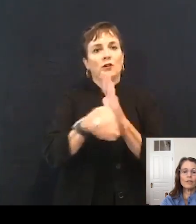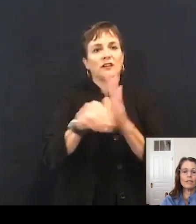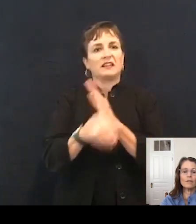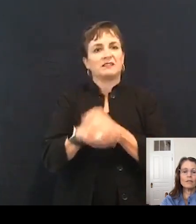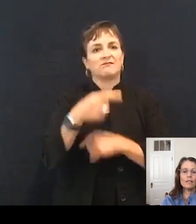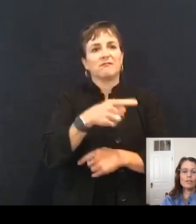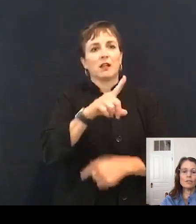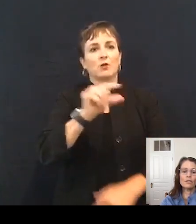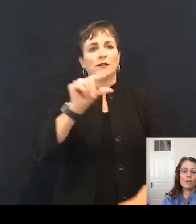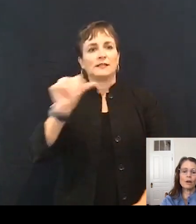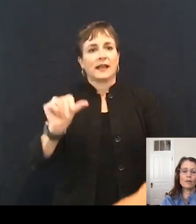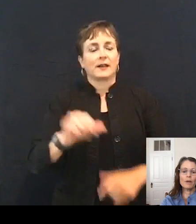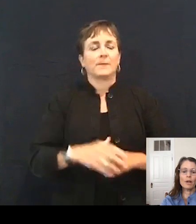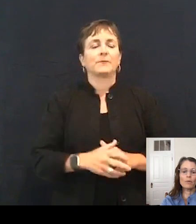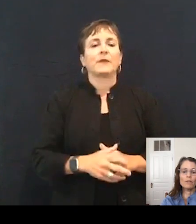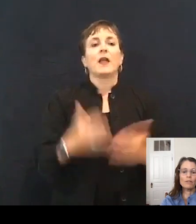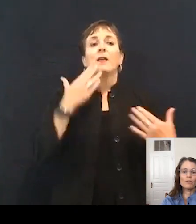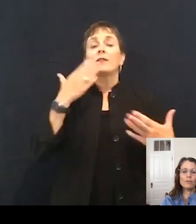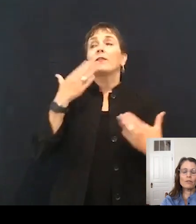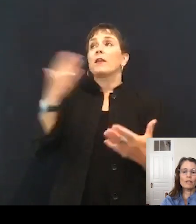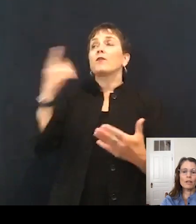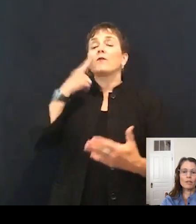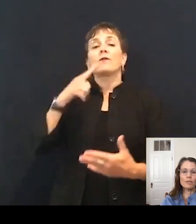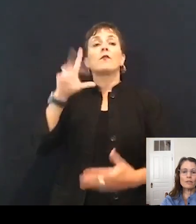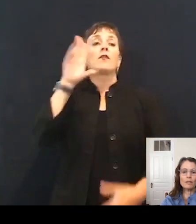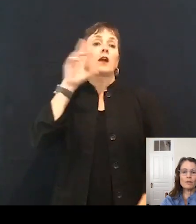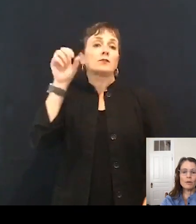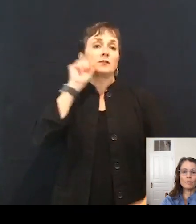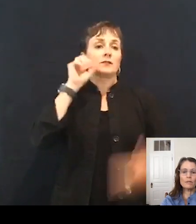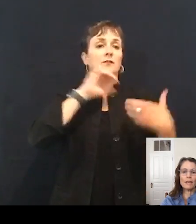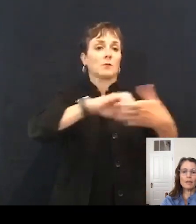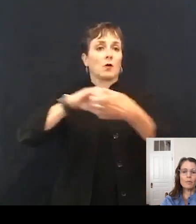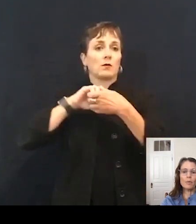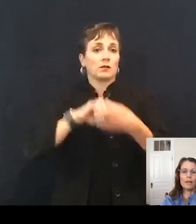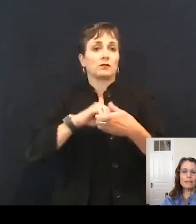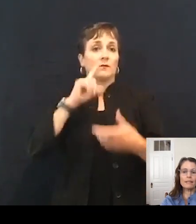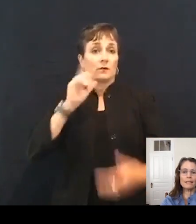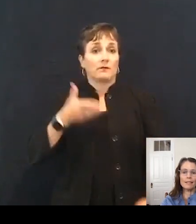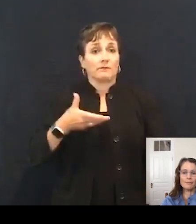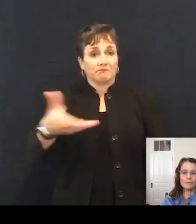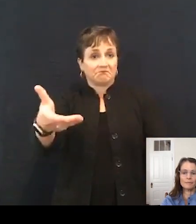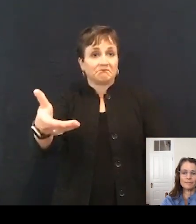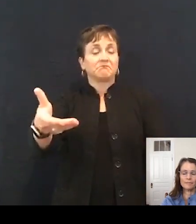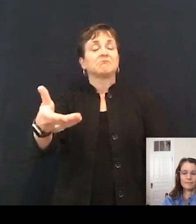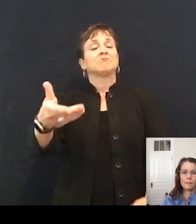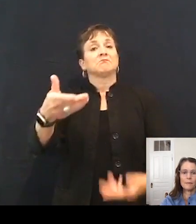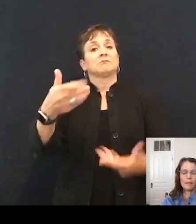the invitation to talk about our research in Usher syndrome type 1C.